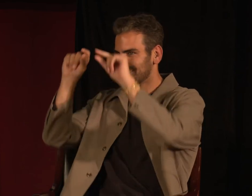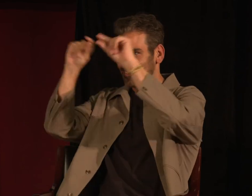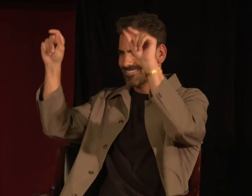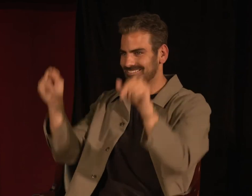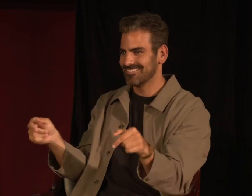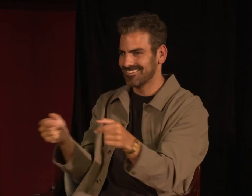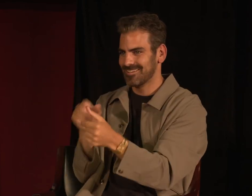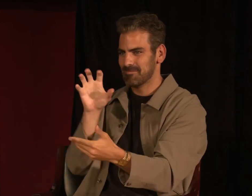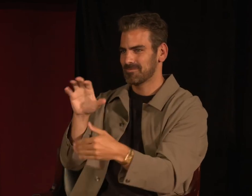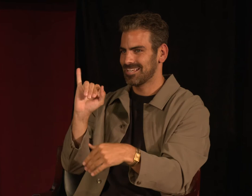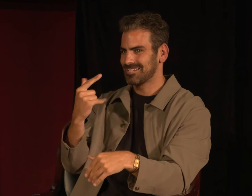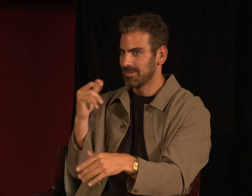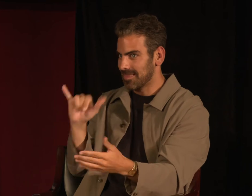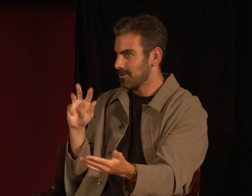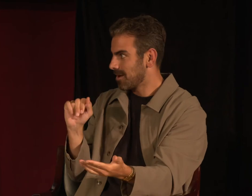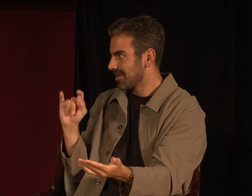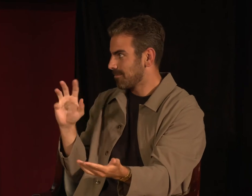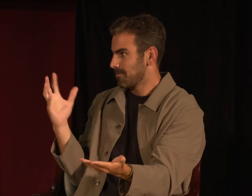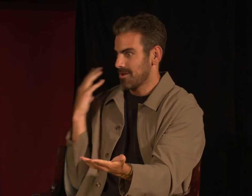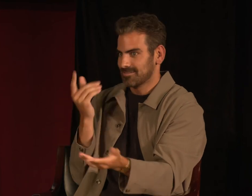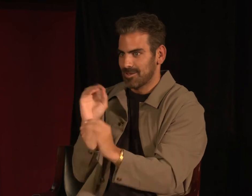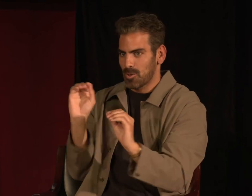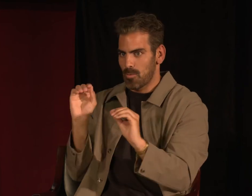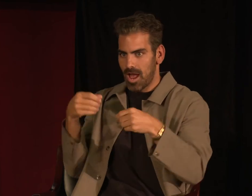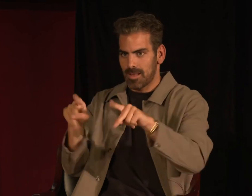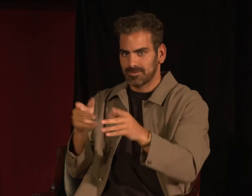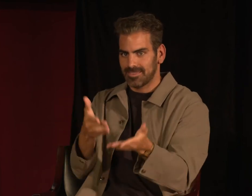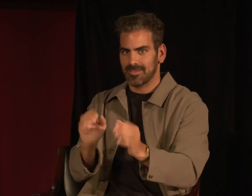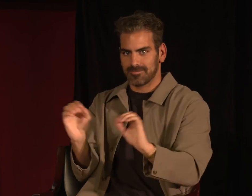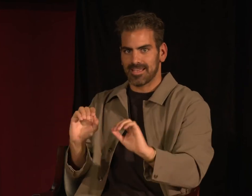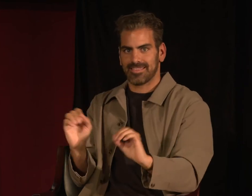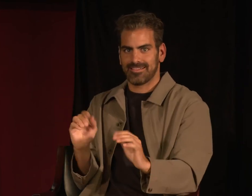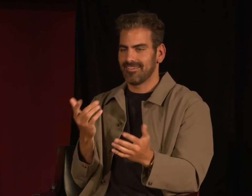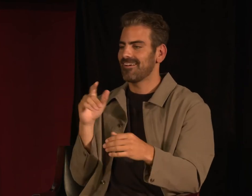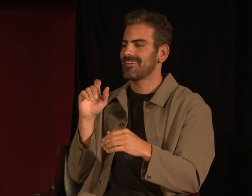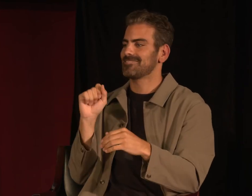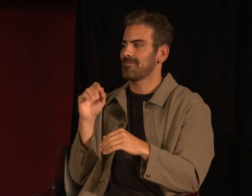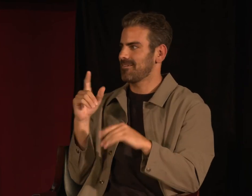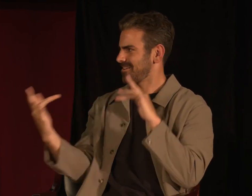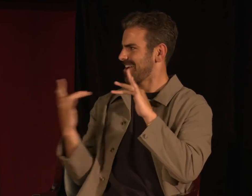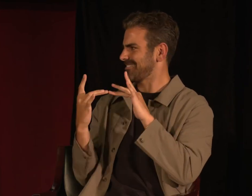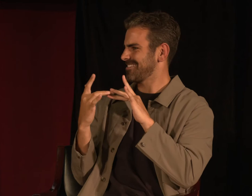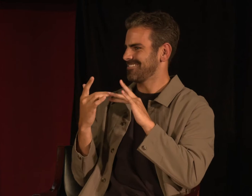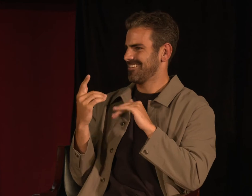that were really annoying, right. You had the balenciaga with the frame on the outside, right. There was nothing really there. You had no choices but down.